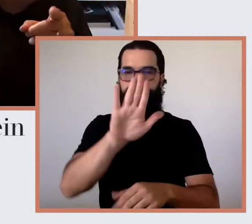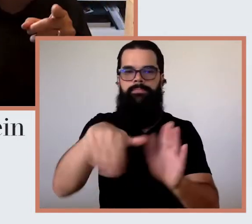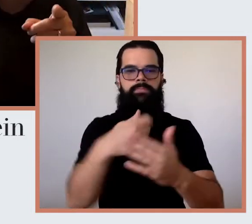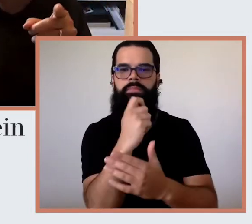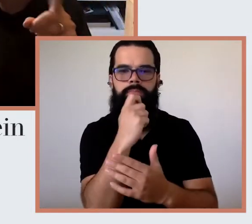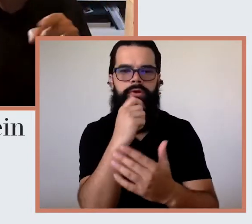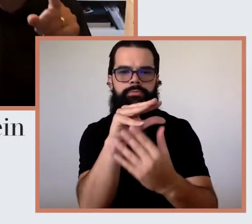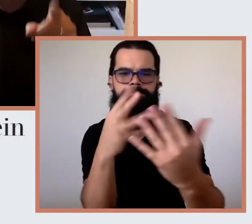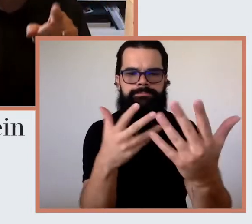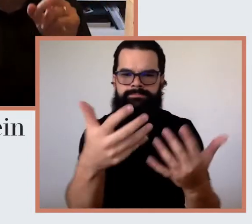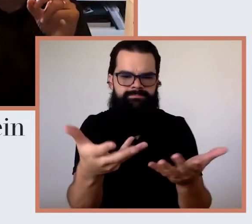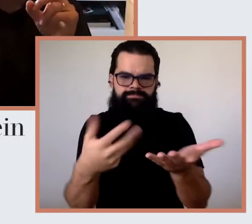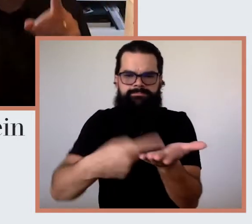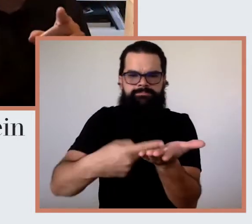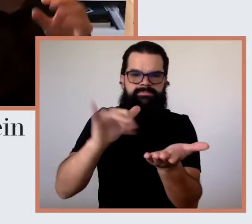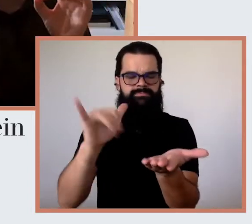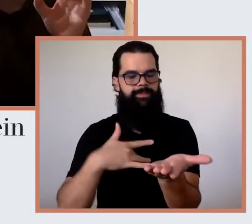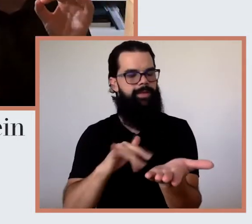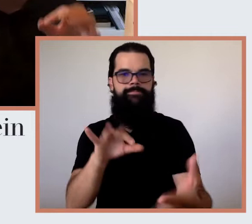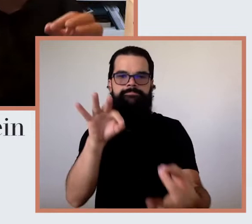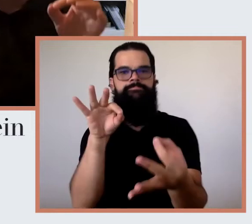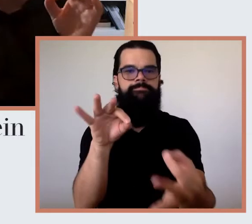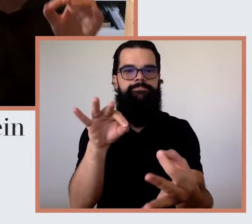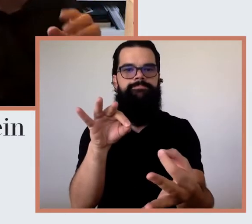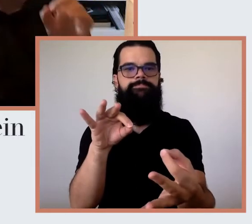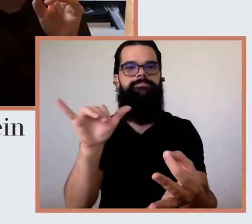but it's another wonderful, wonderful show.